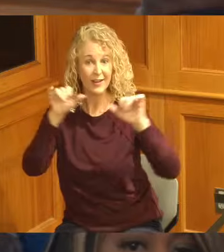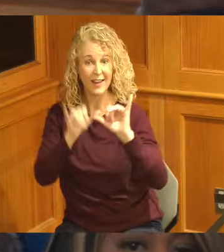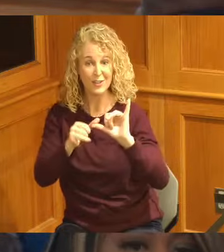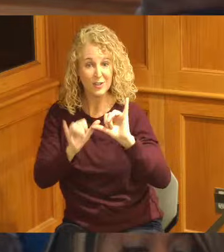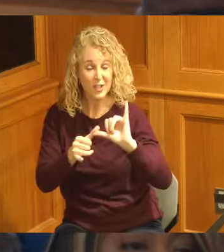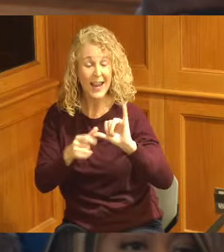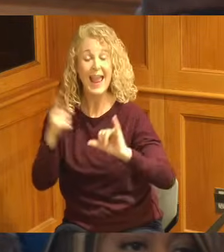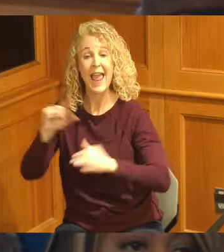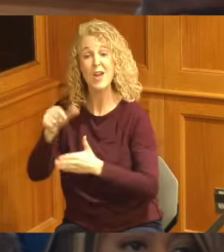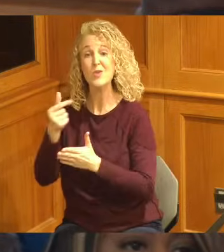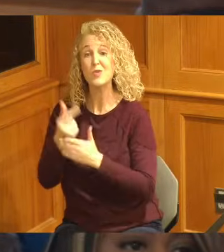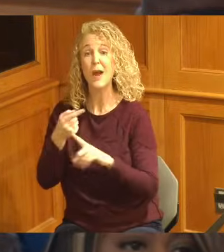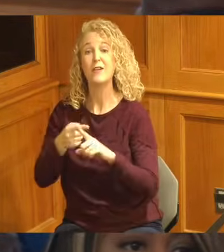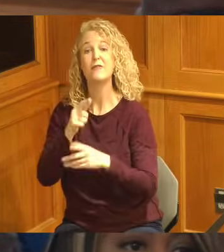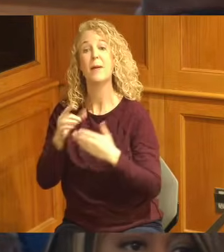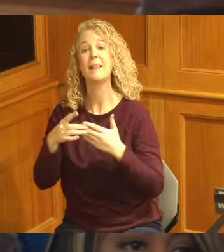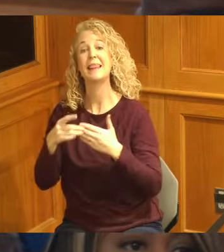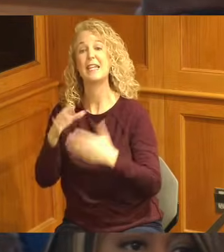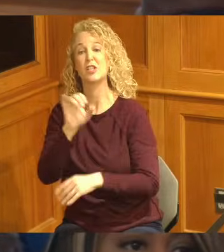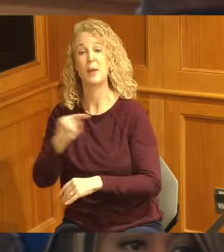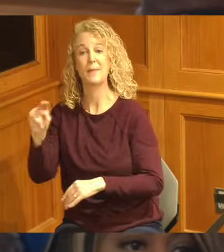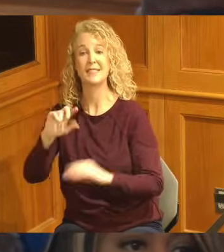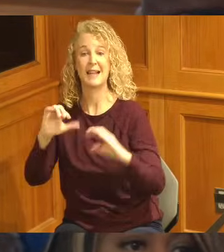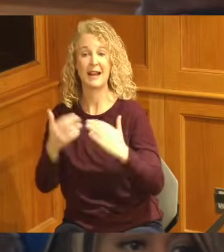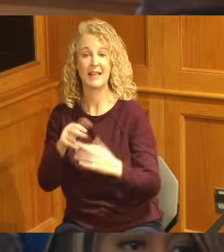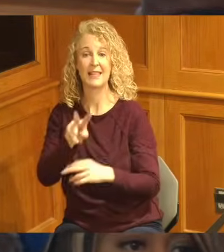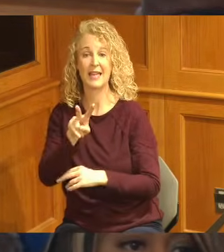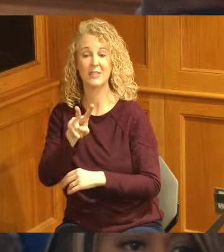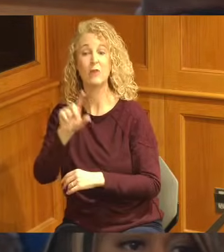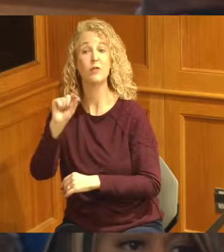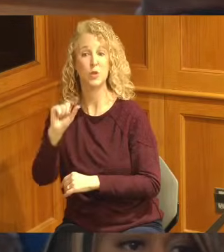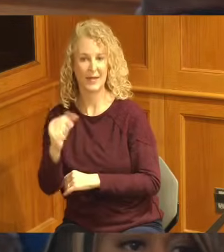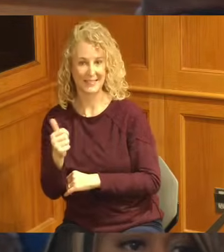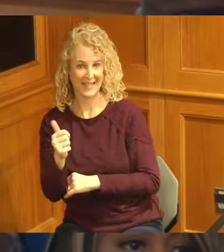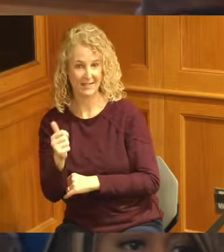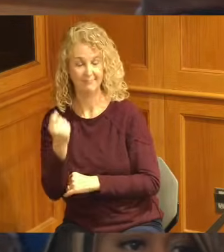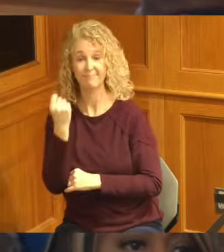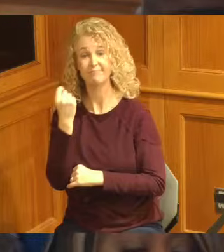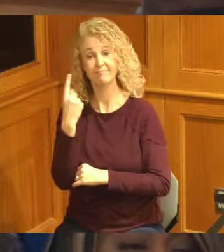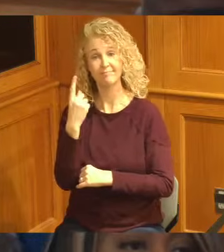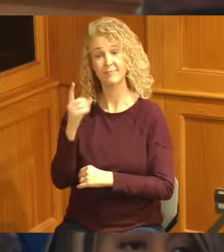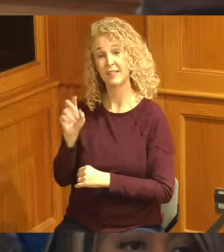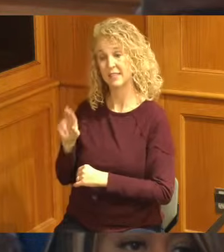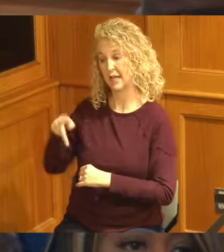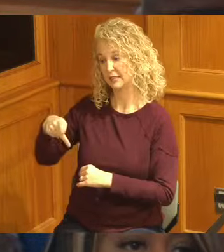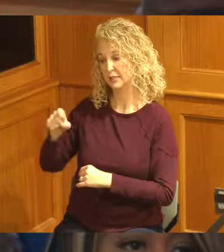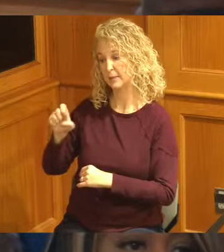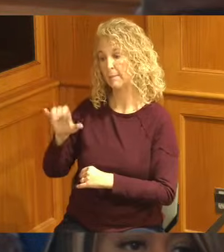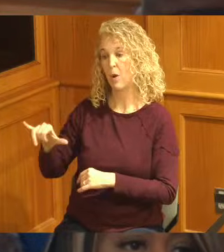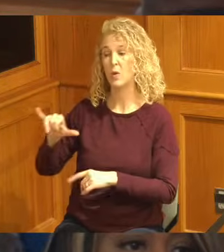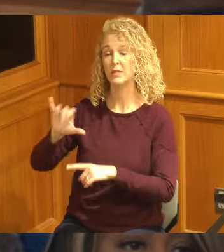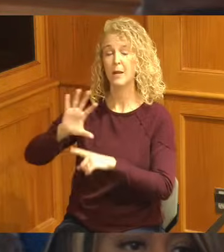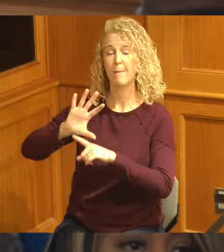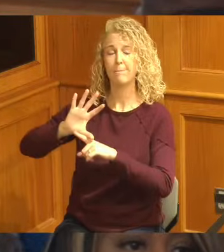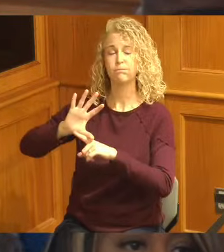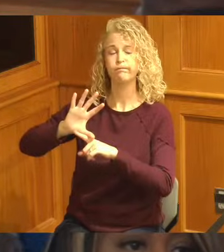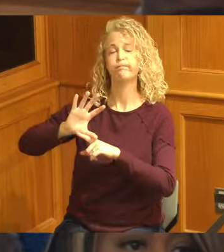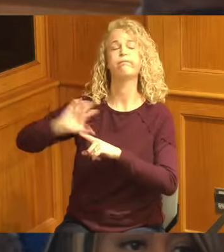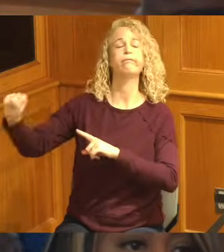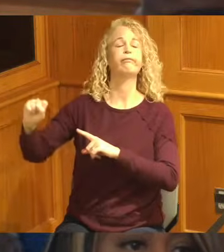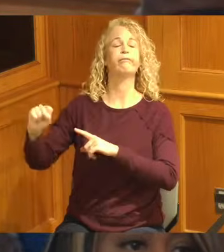of leadership Cincinnati class of 2010. And whereas Dr. Posy's exemplary leadership has